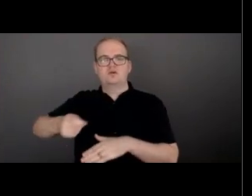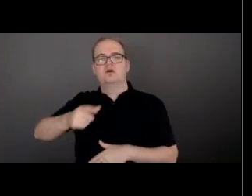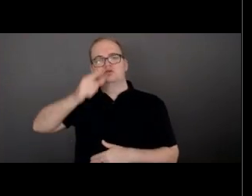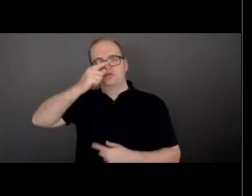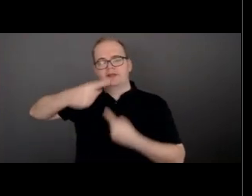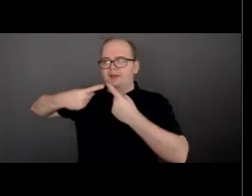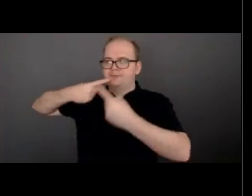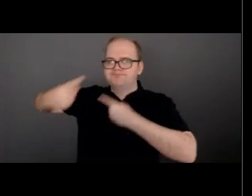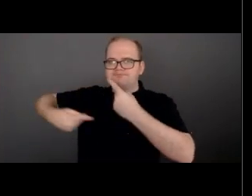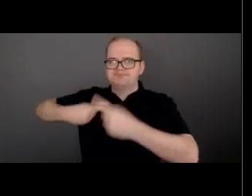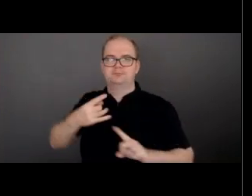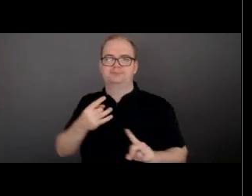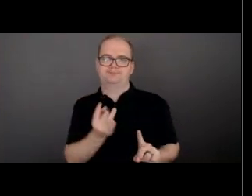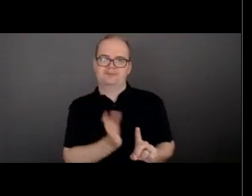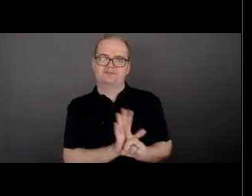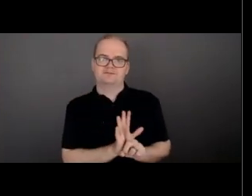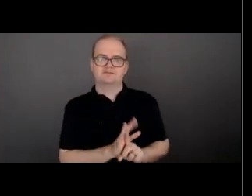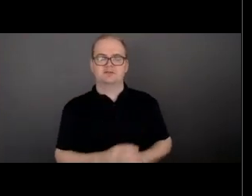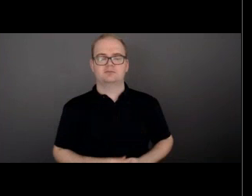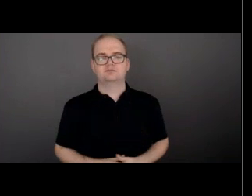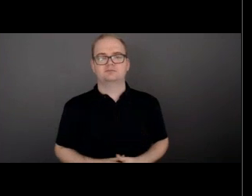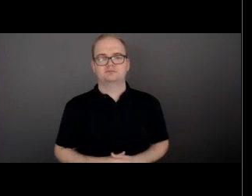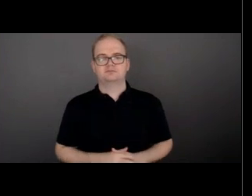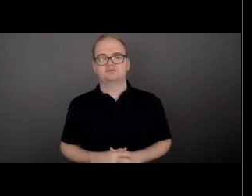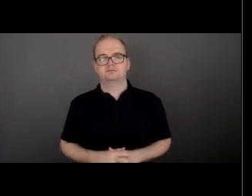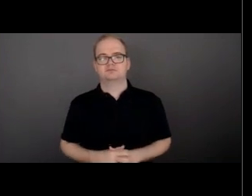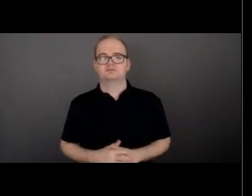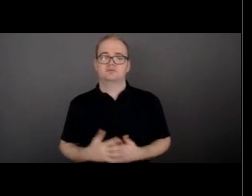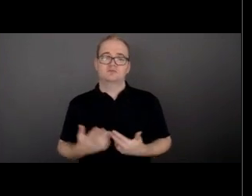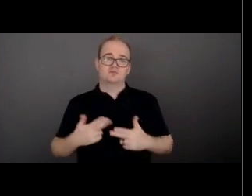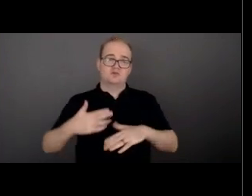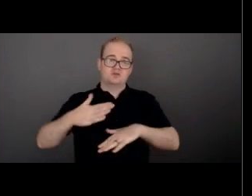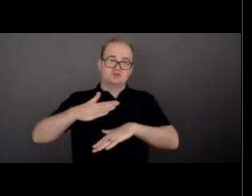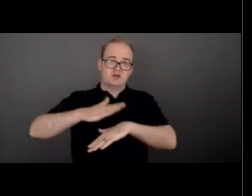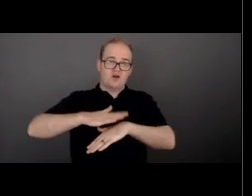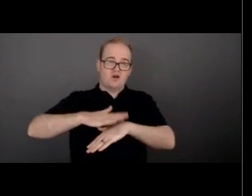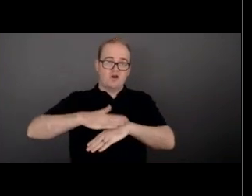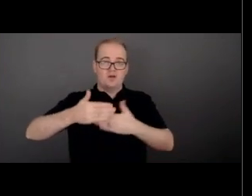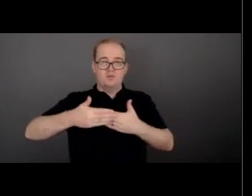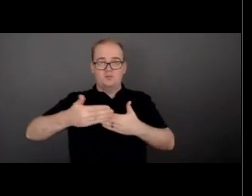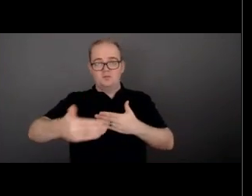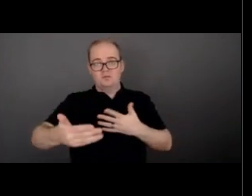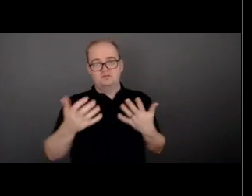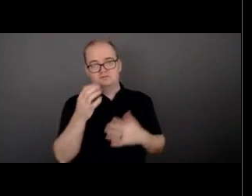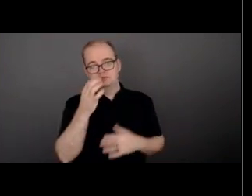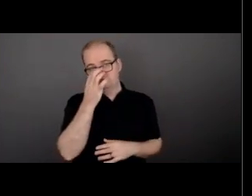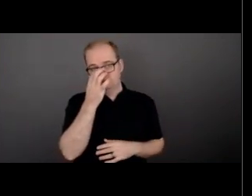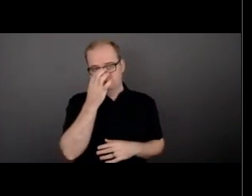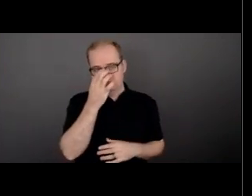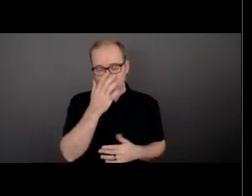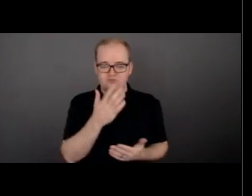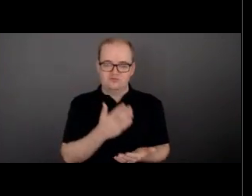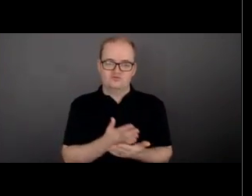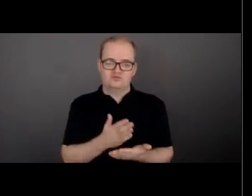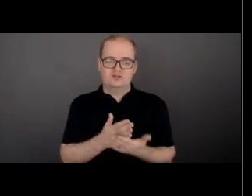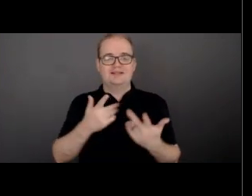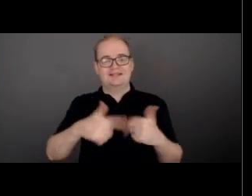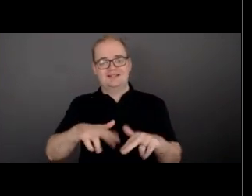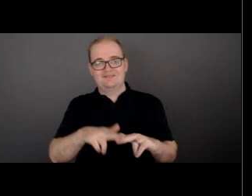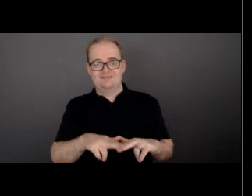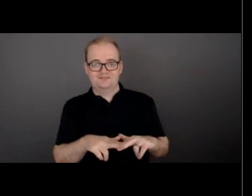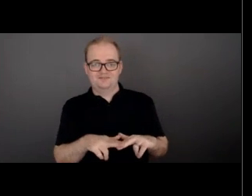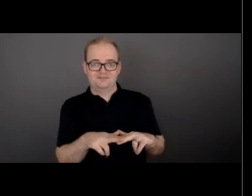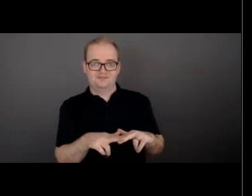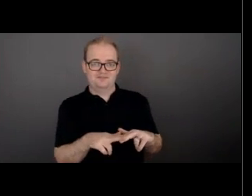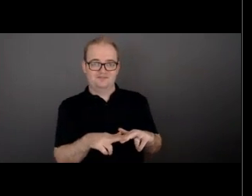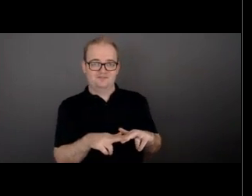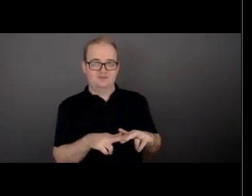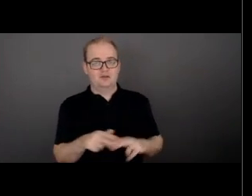So in terms of a timeframe, I would say, you know, if a person is served with documents